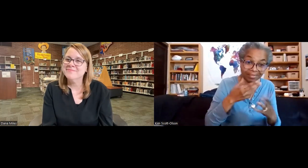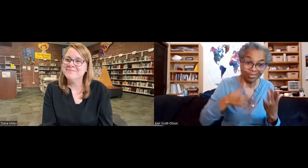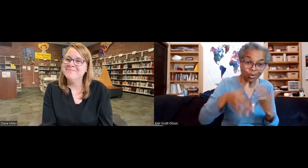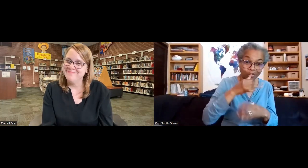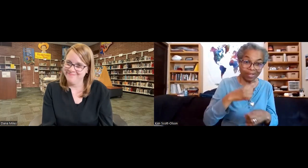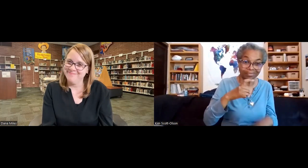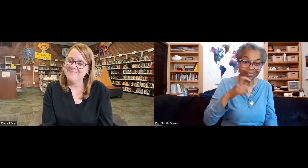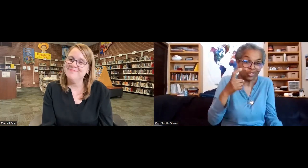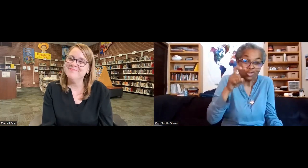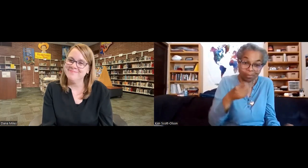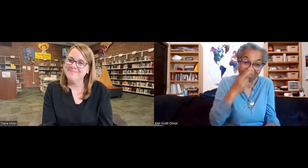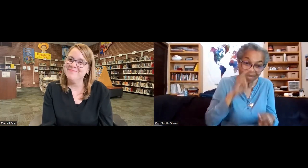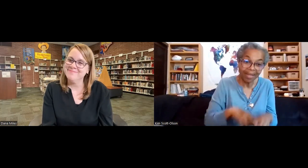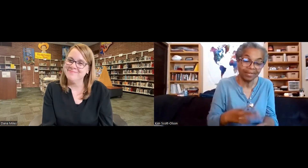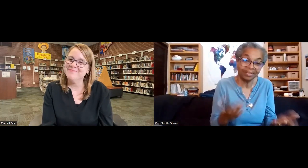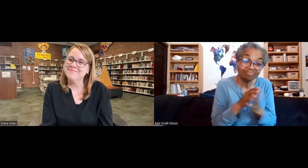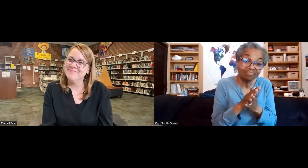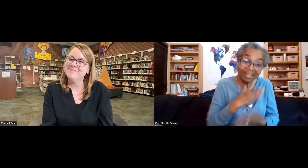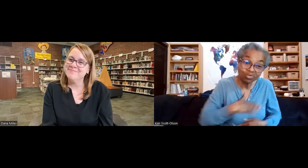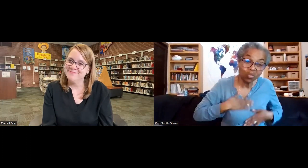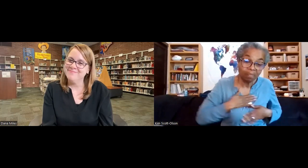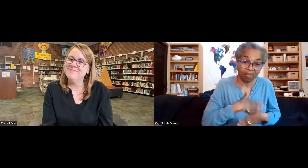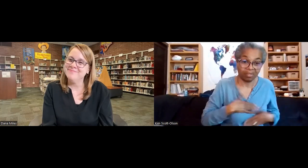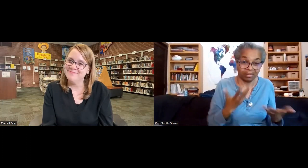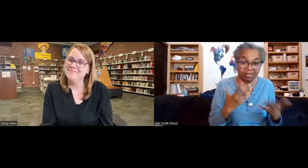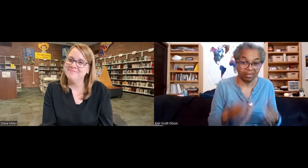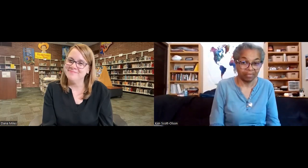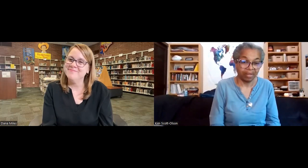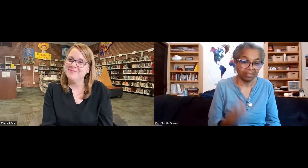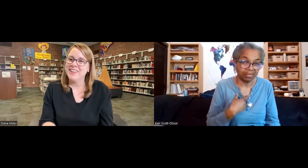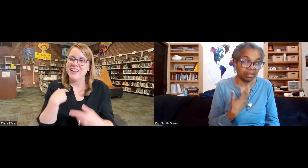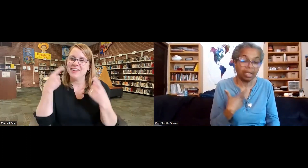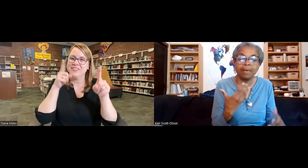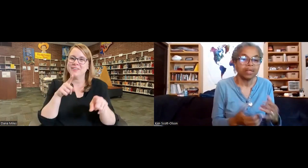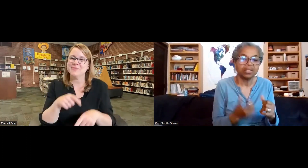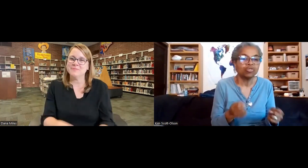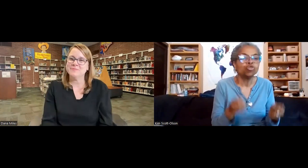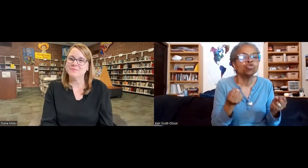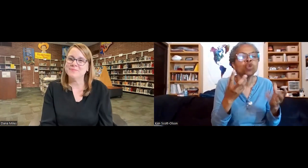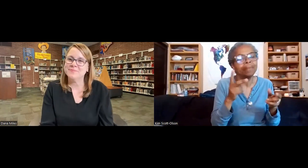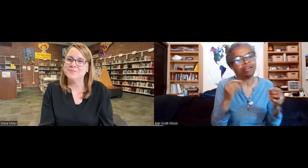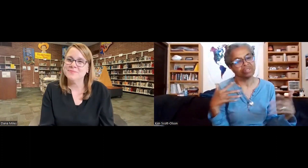Socialization should be fun, it should be enjoyable. Agreed.